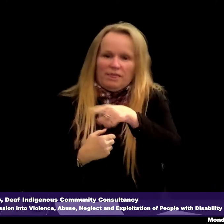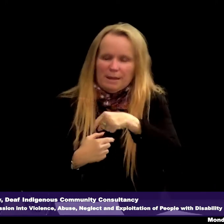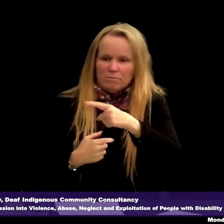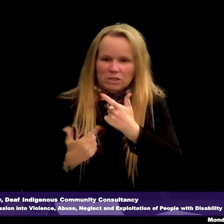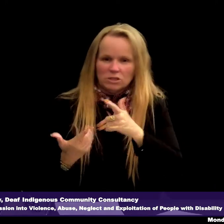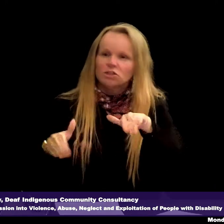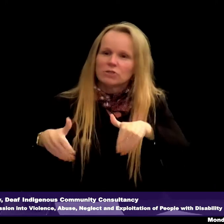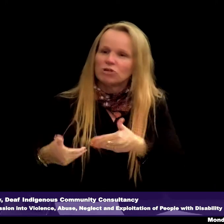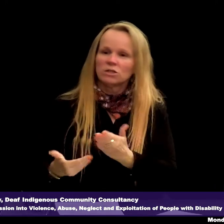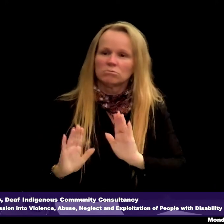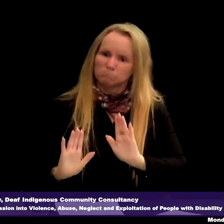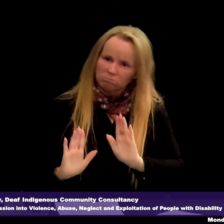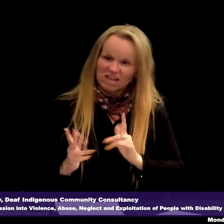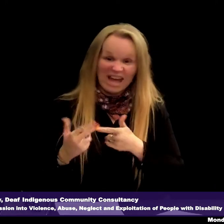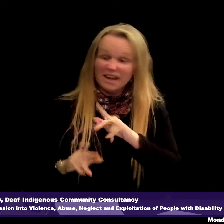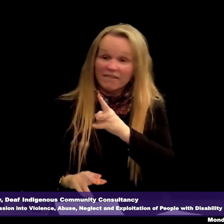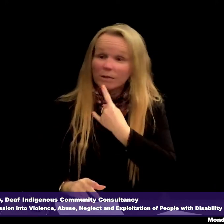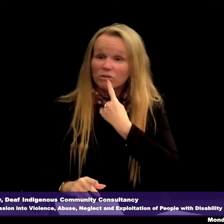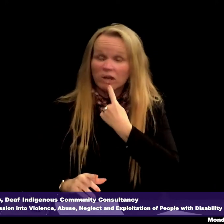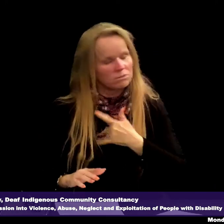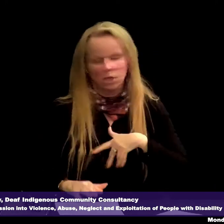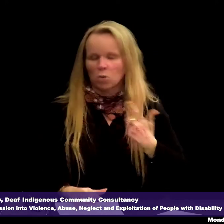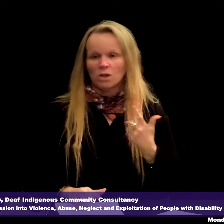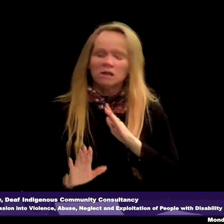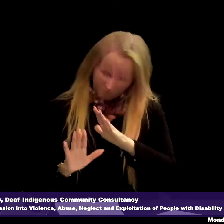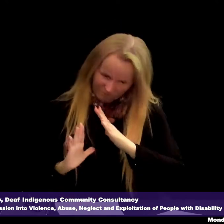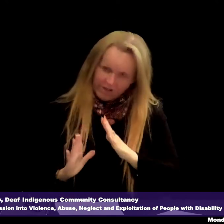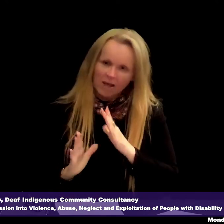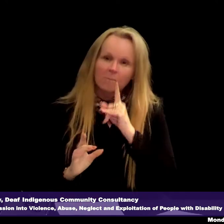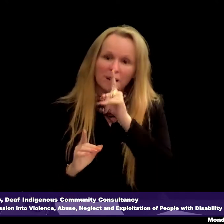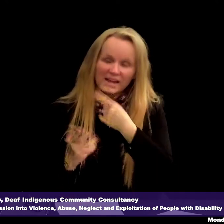But when I'm working with people, it's first of all just an introduction, and if they have